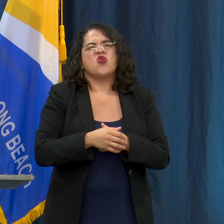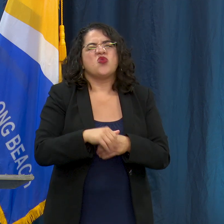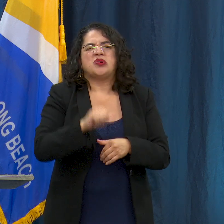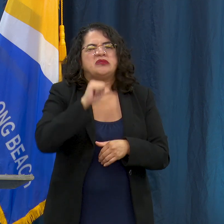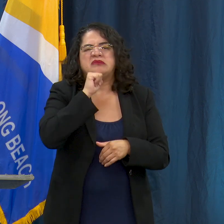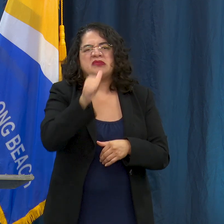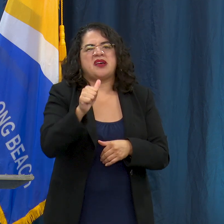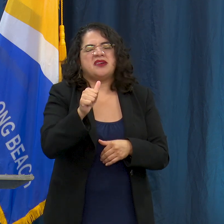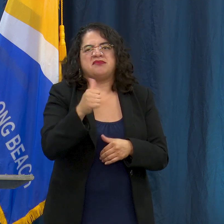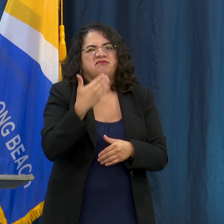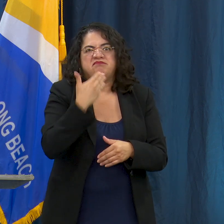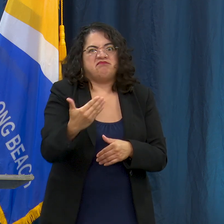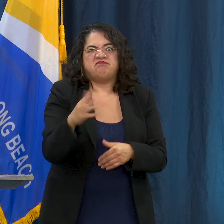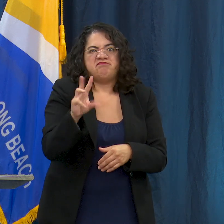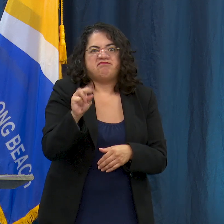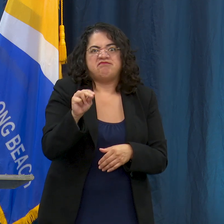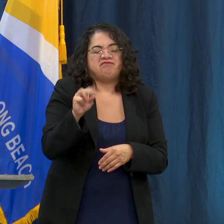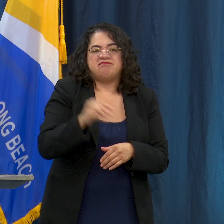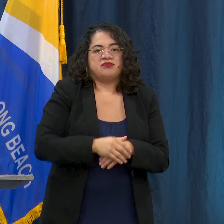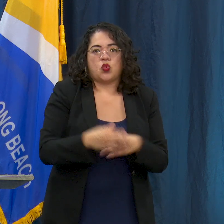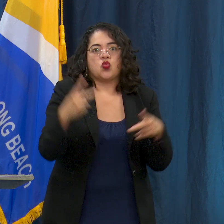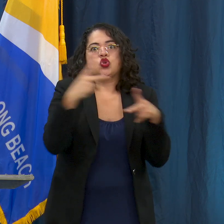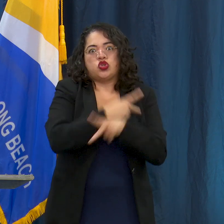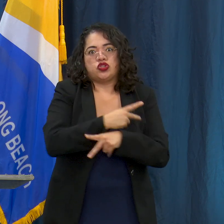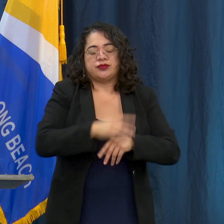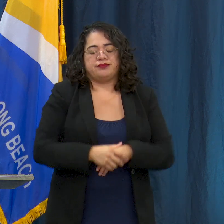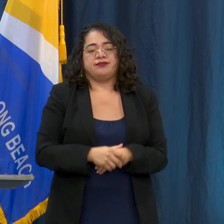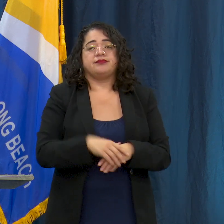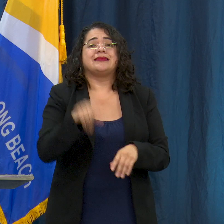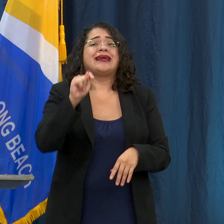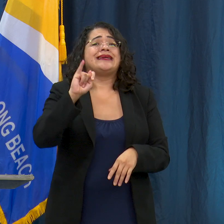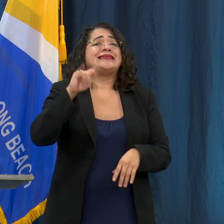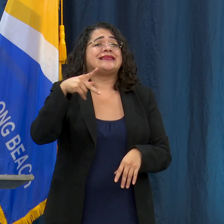share with you a few practical tips for older adults or those with underlying